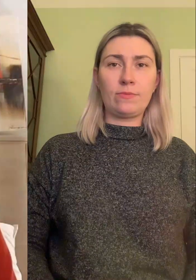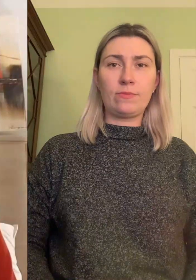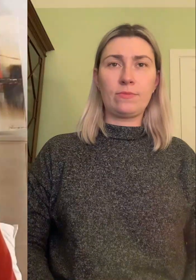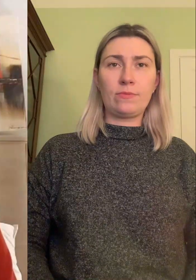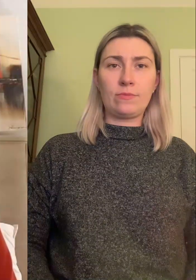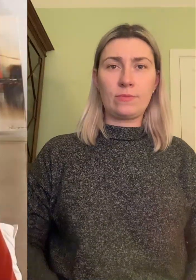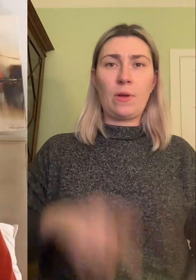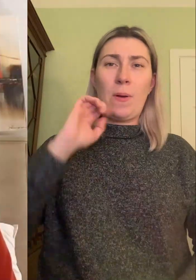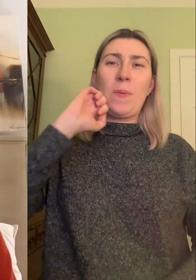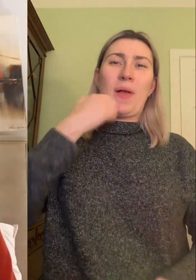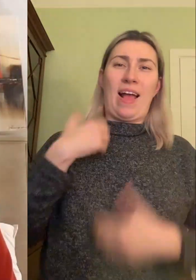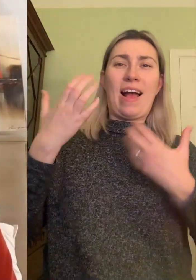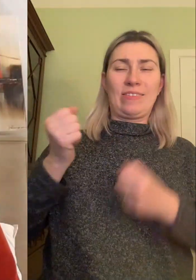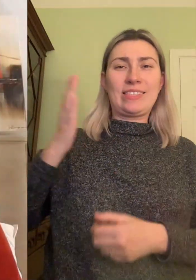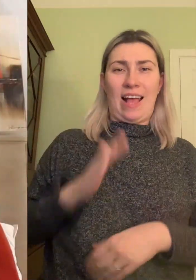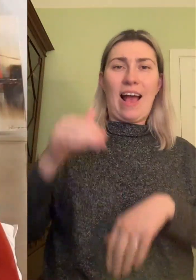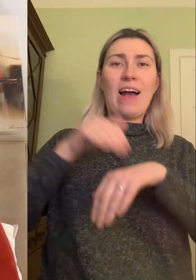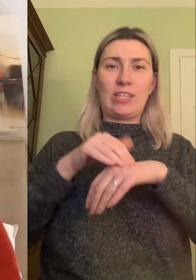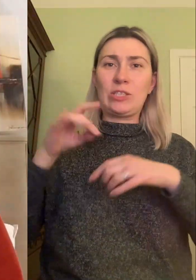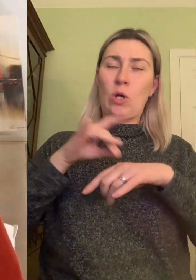That's because of the side effects. The doctor is worried about me.